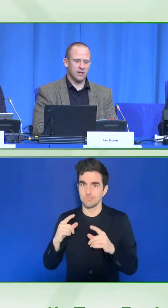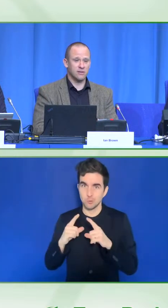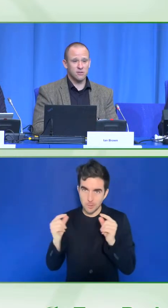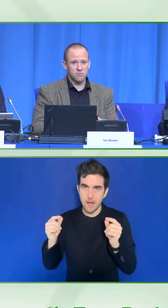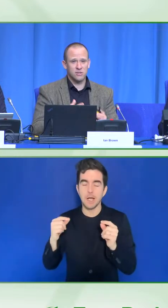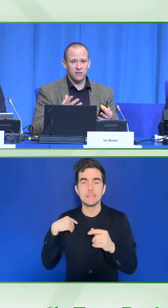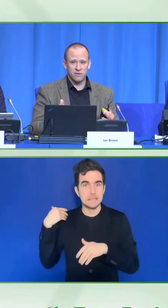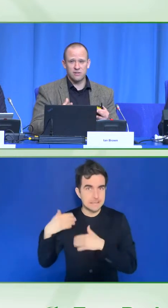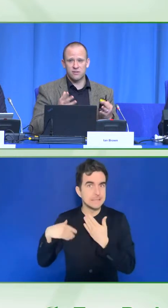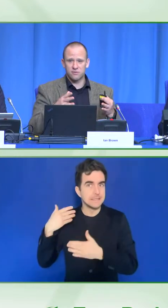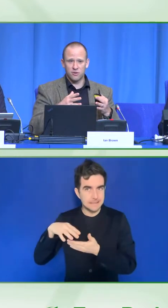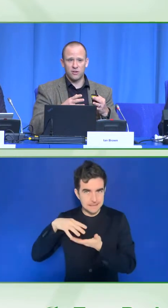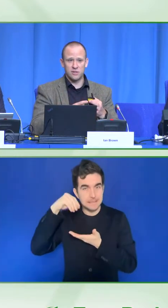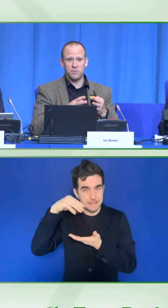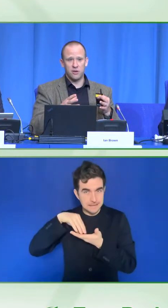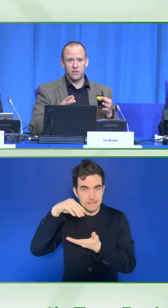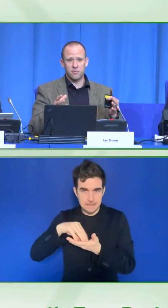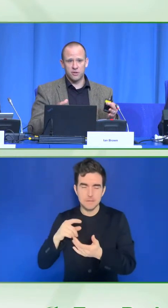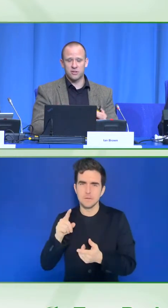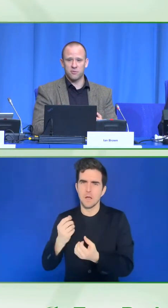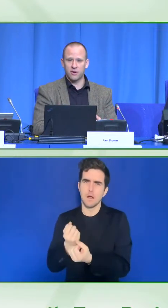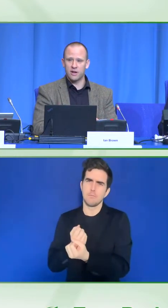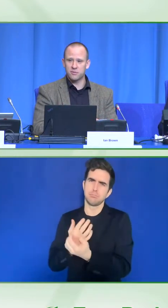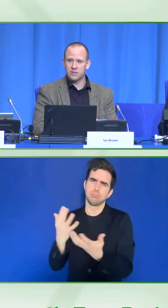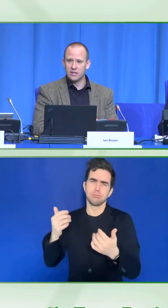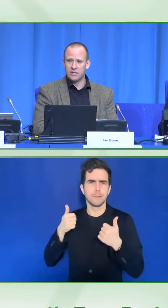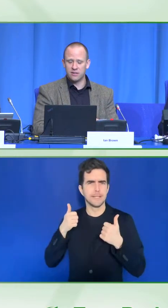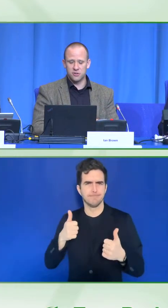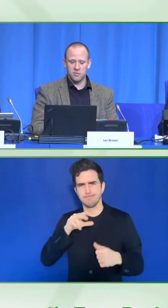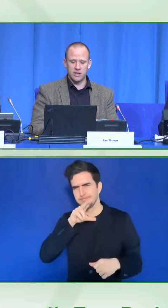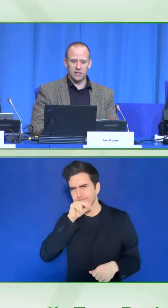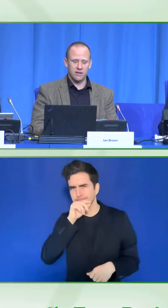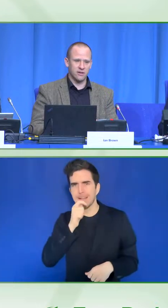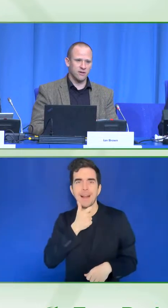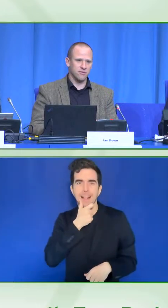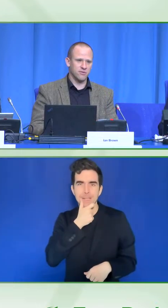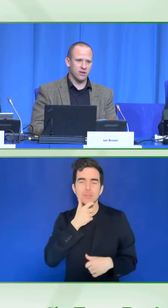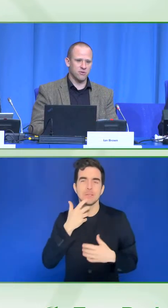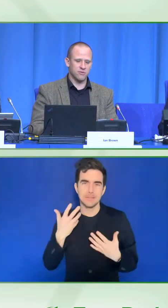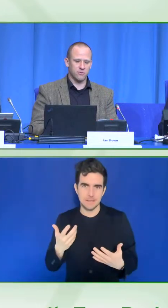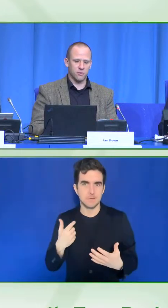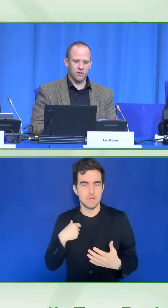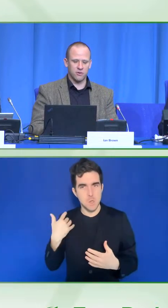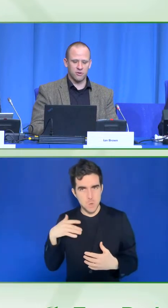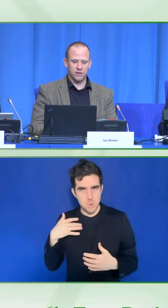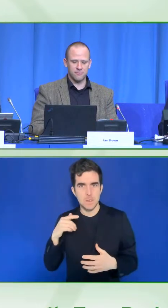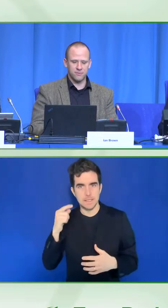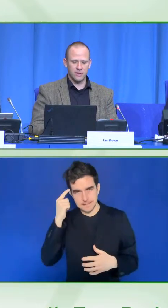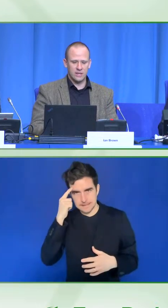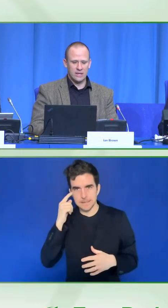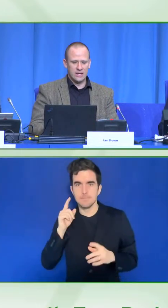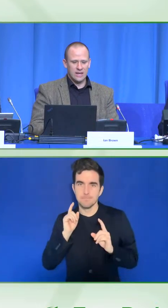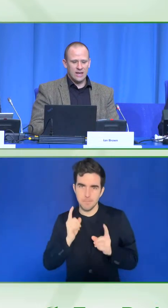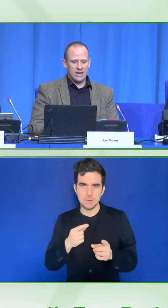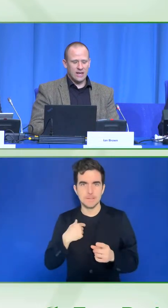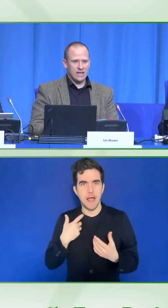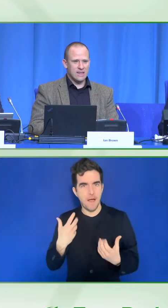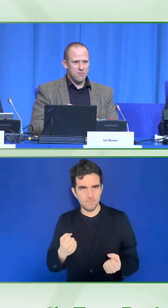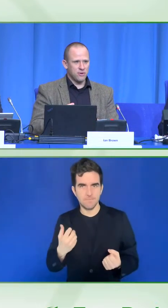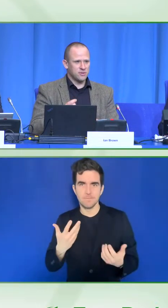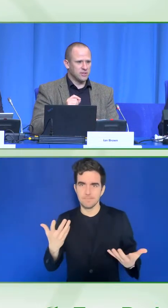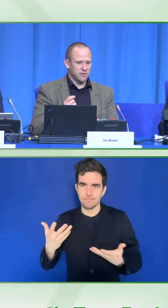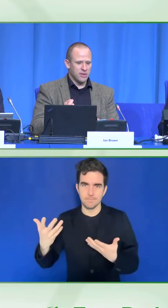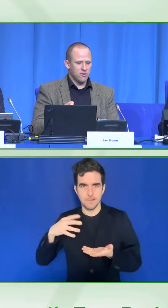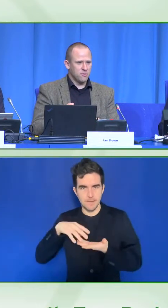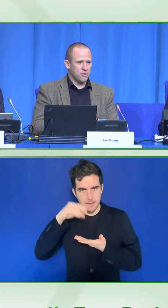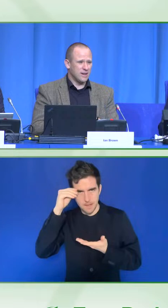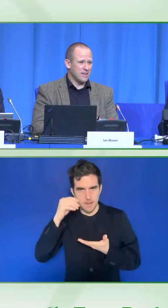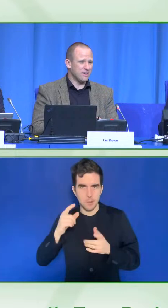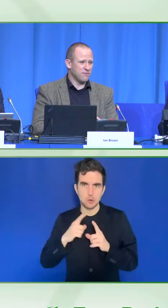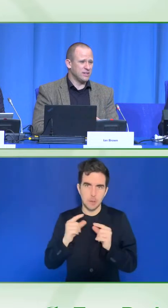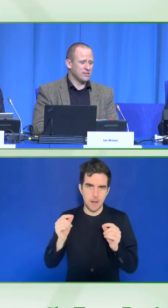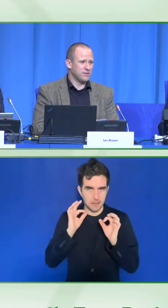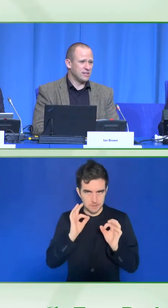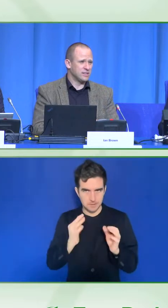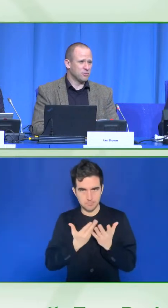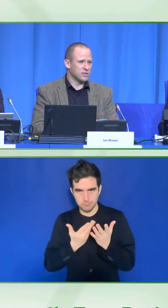Change the system by establishing that bilingual deaf education school which became the first